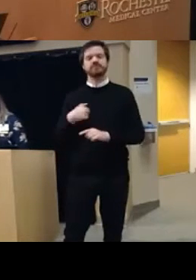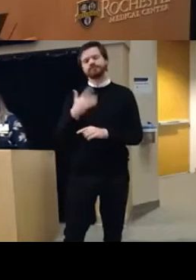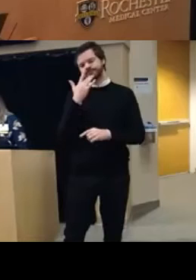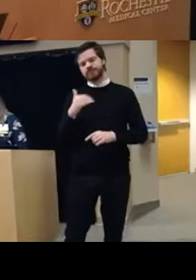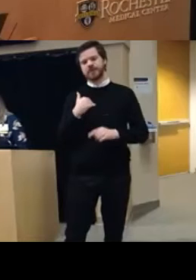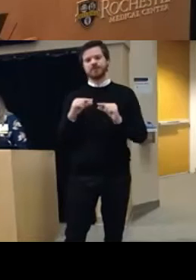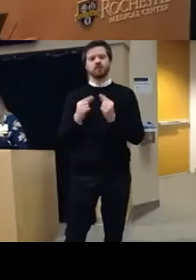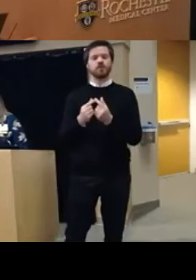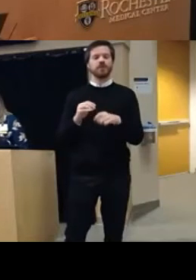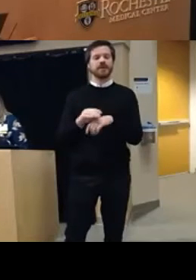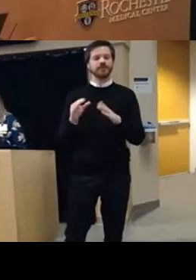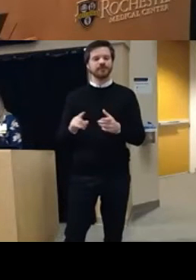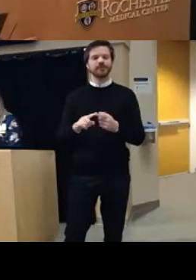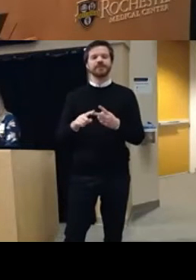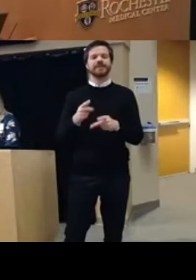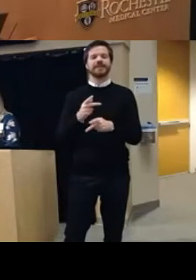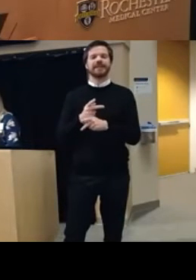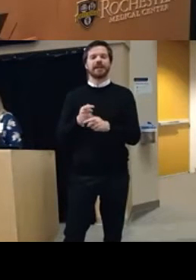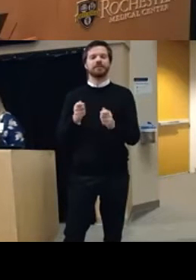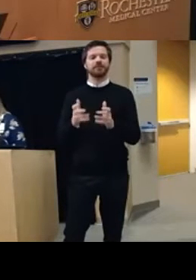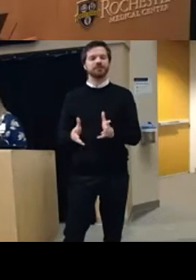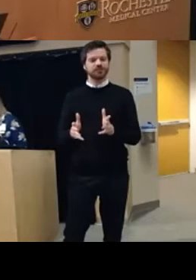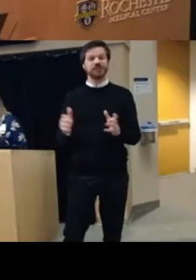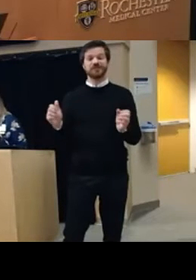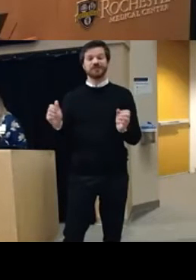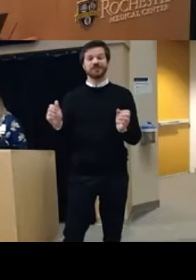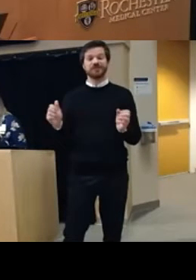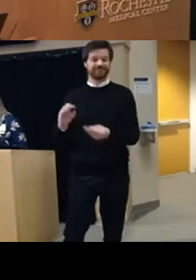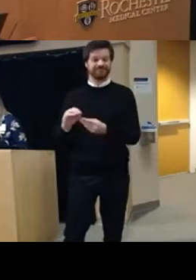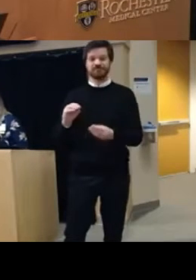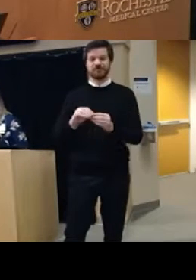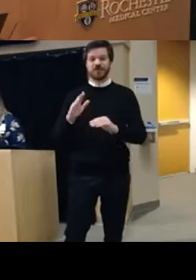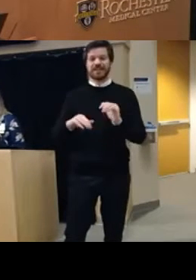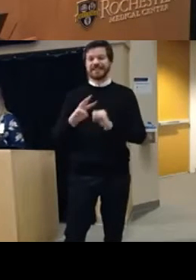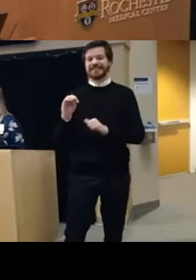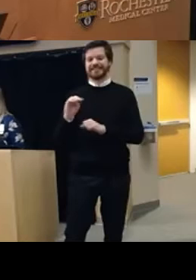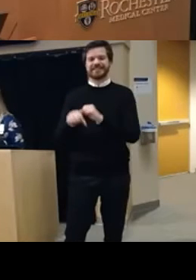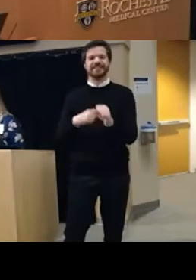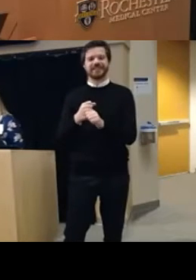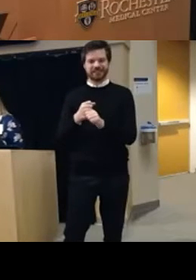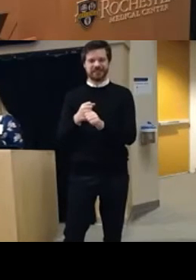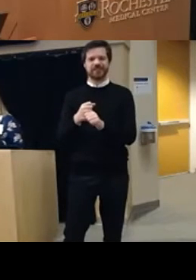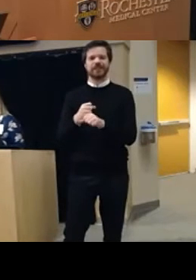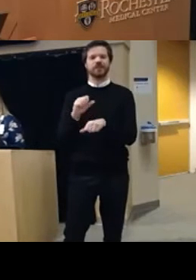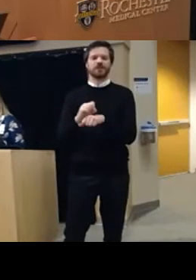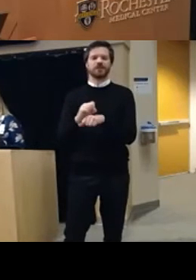counselors and a care manager with a combined over 60 years of experience working in EAP setting that